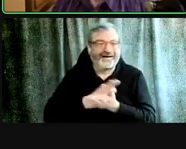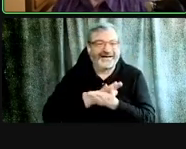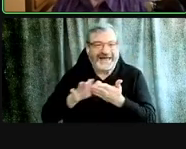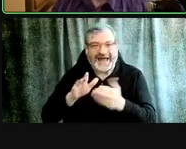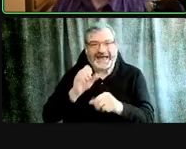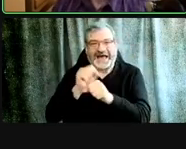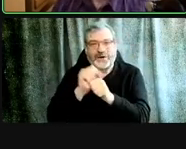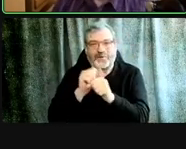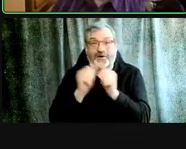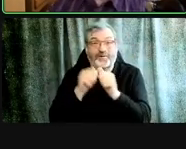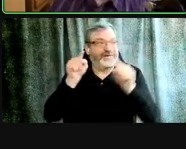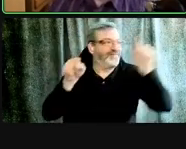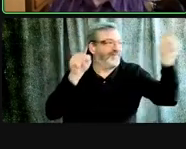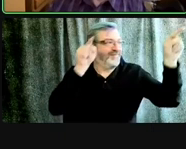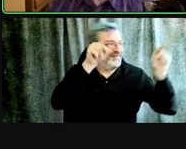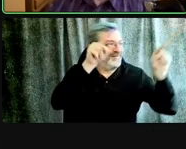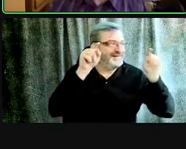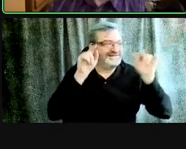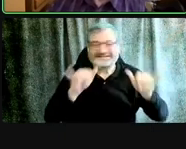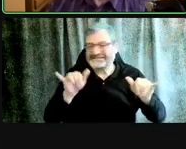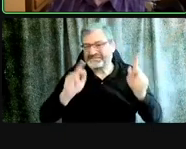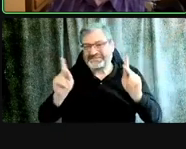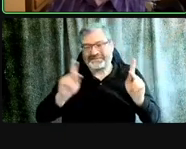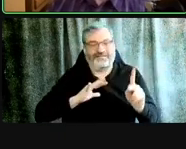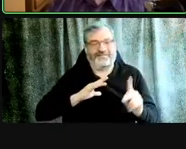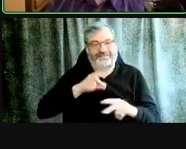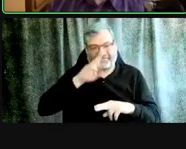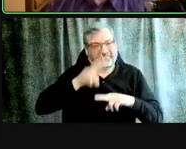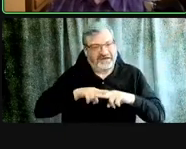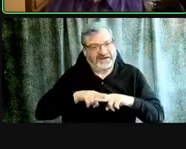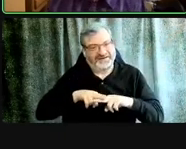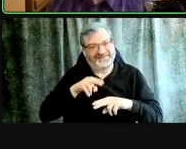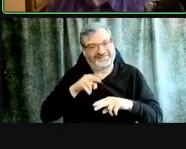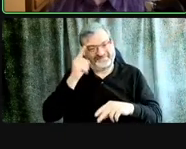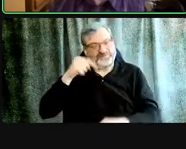and meet new people, and it's super fun for me and purposeful. Right.